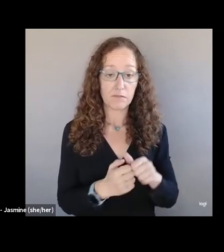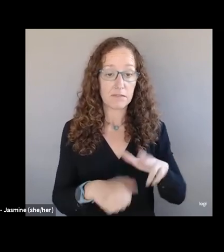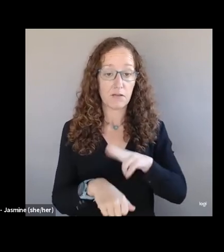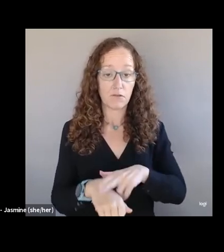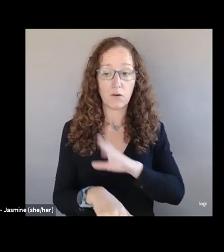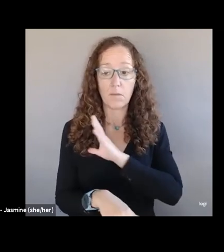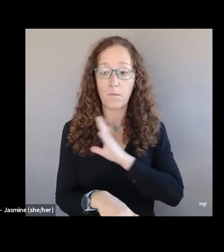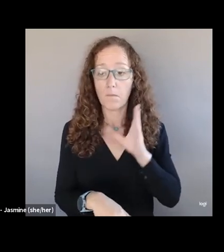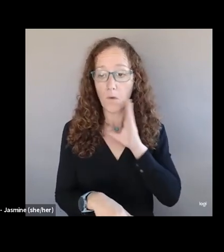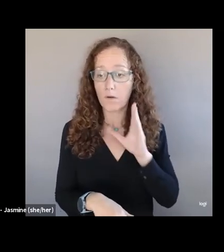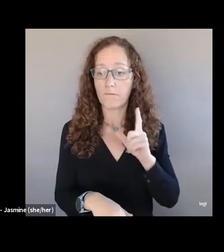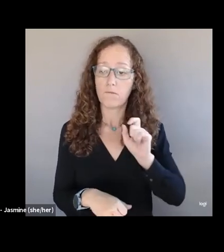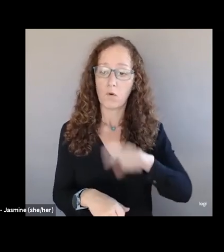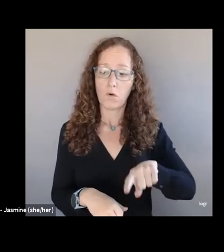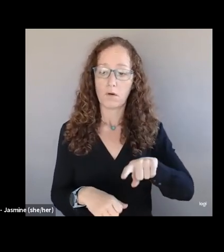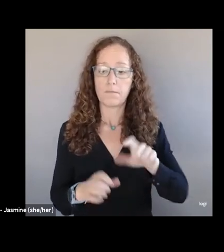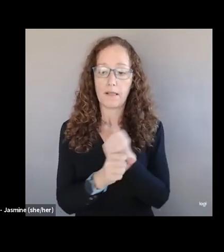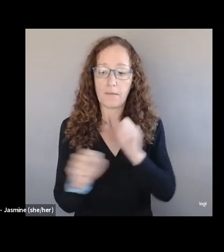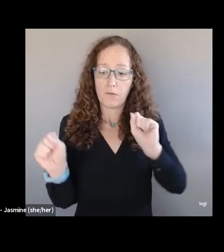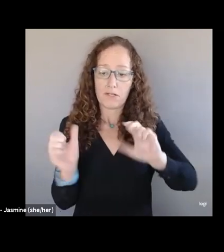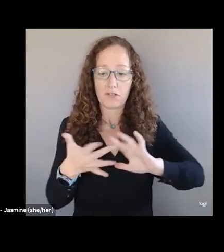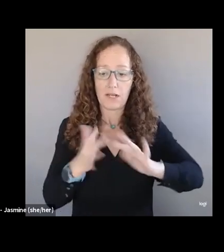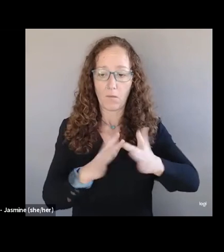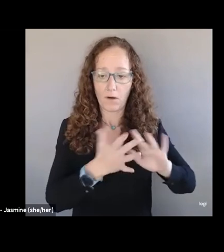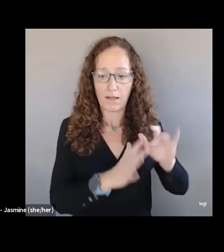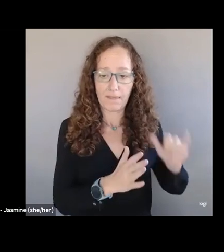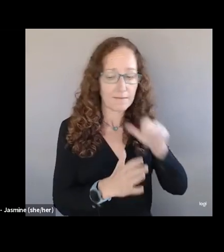focuses on supporting low income people, particularly youth of